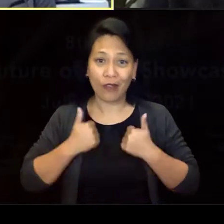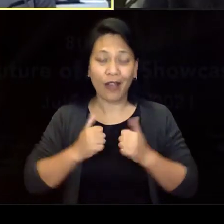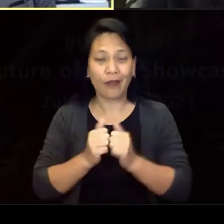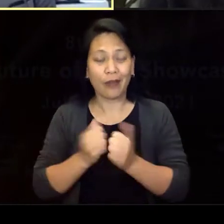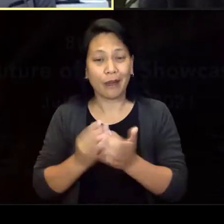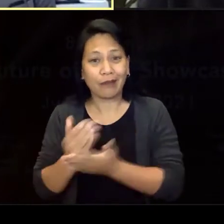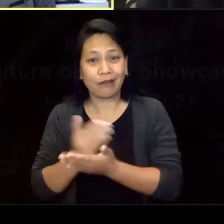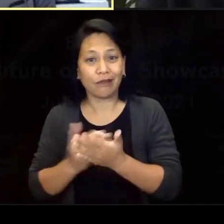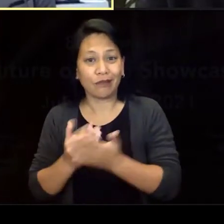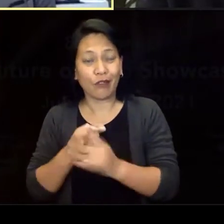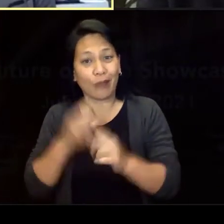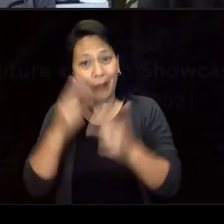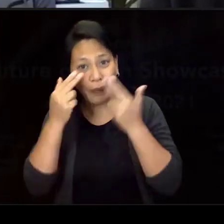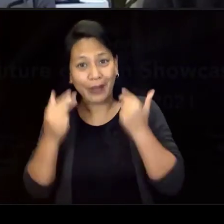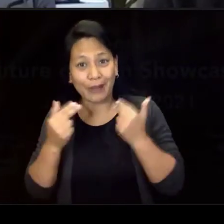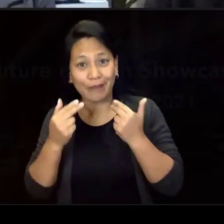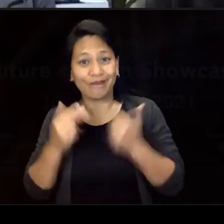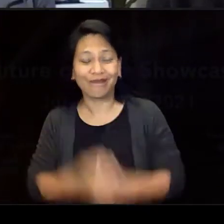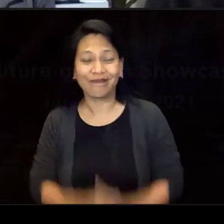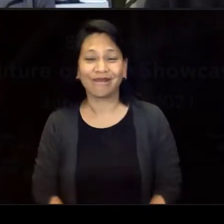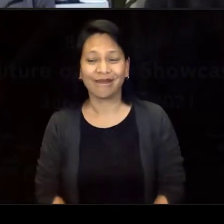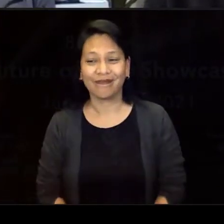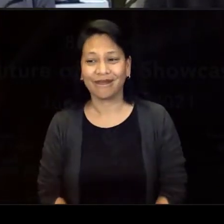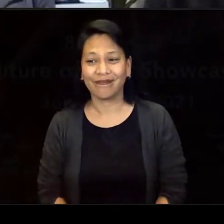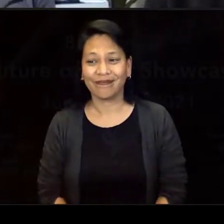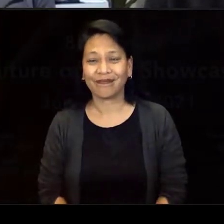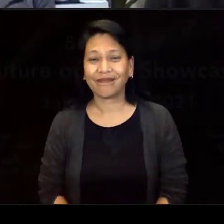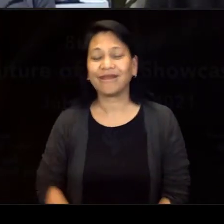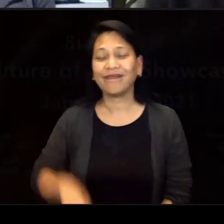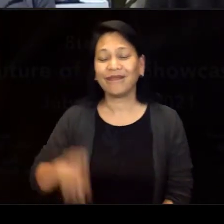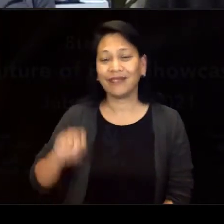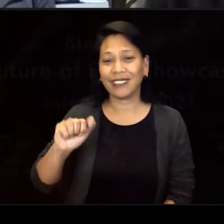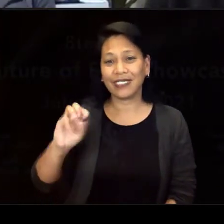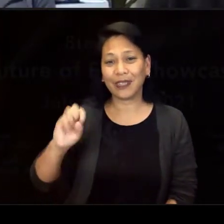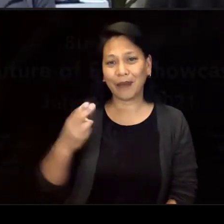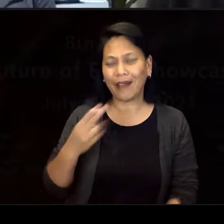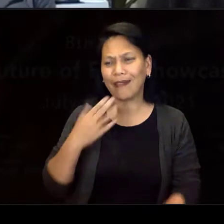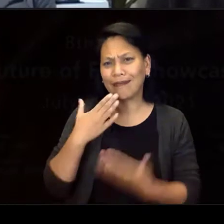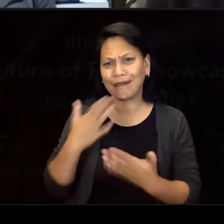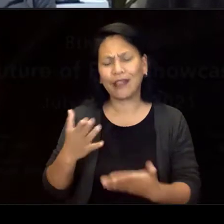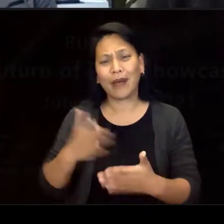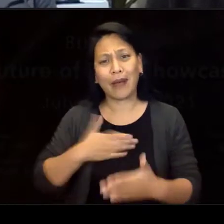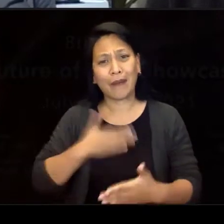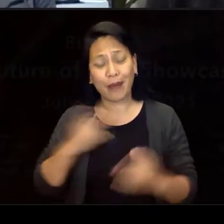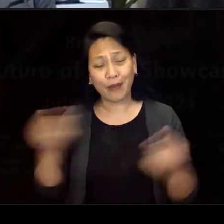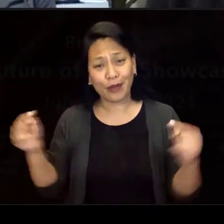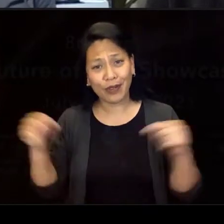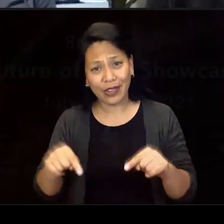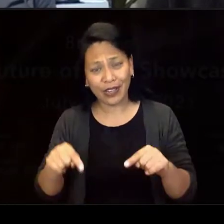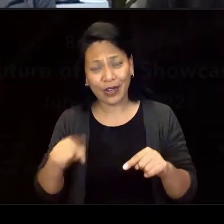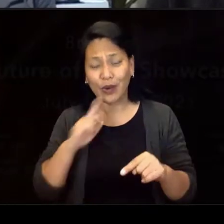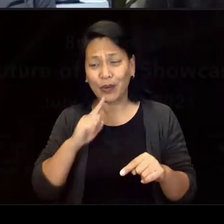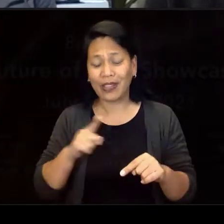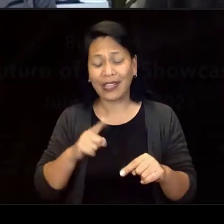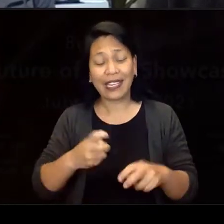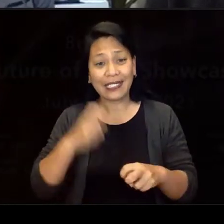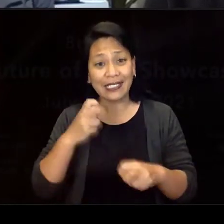I am glad you're here. I'm glad you're able to make a living off of it because it is so hard to be able to do what you love all the time.